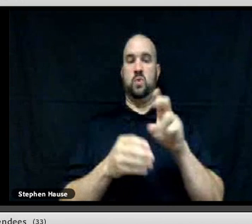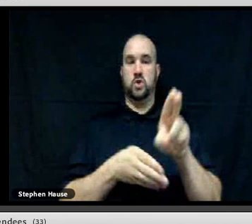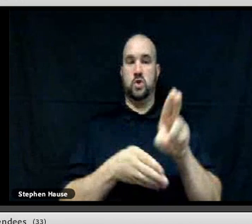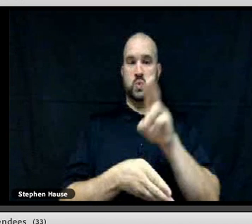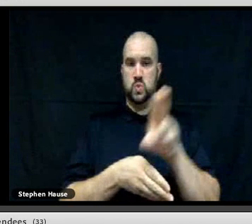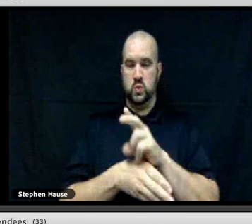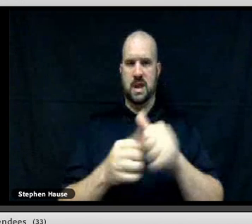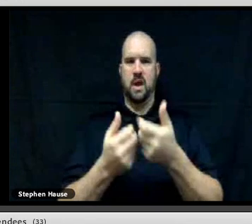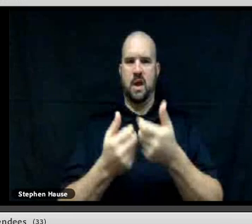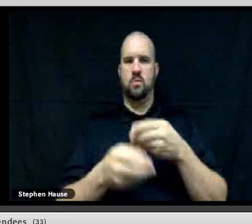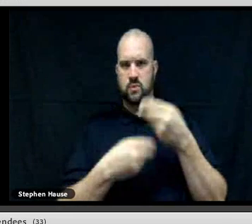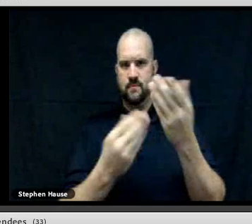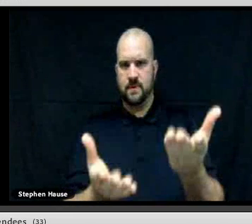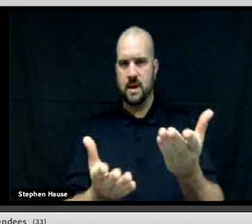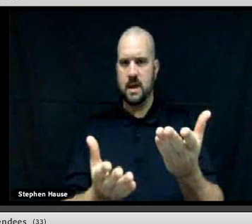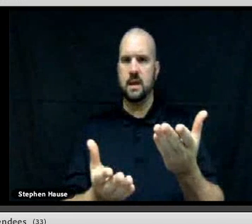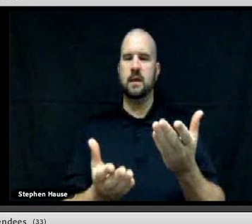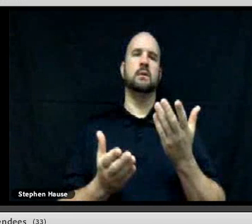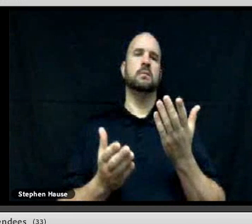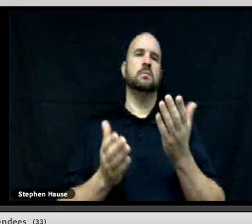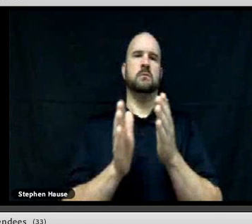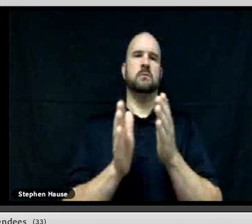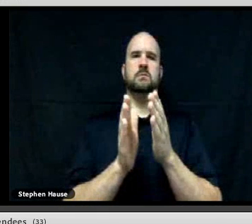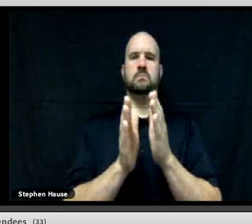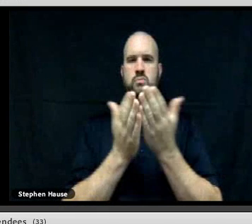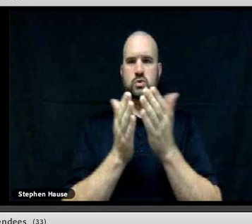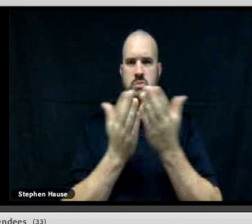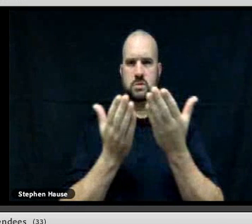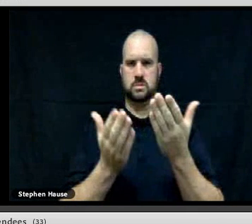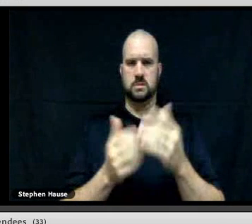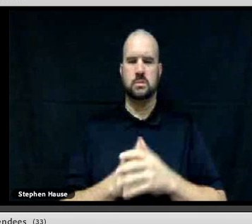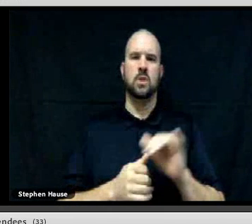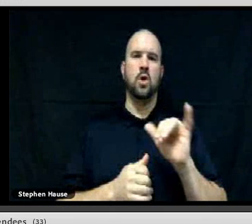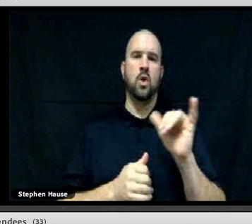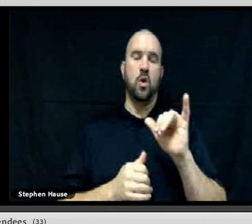Um, they also support the New York Public Library's work towards a national digital platform